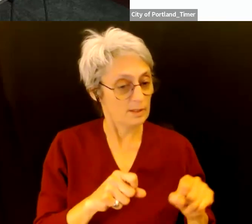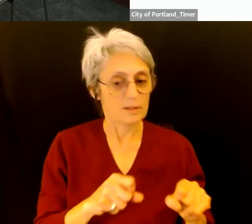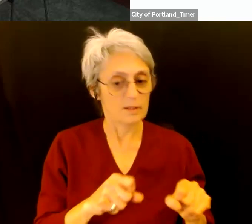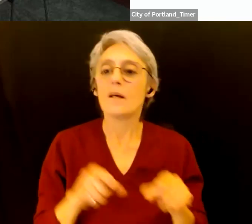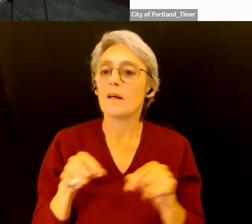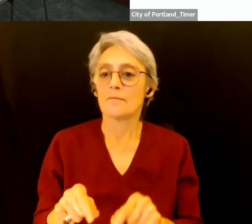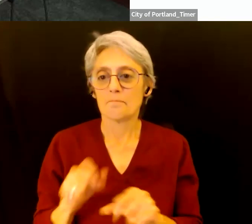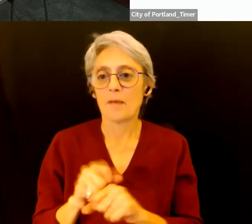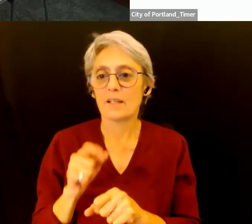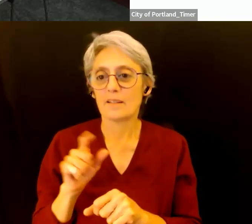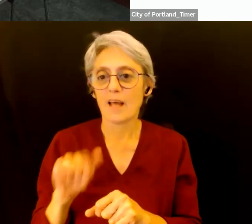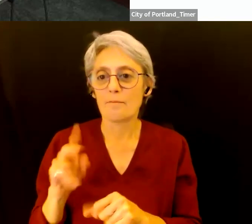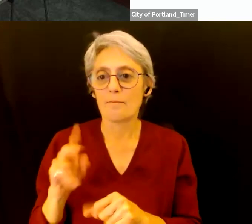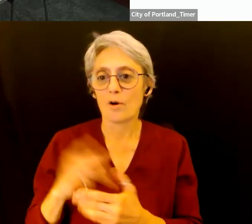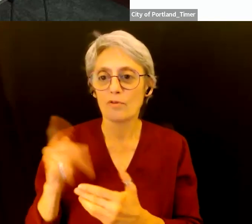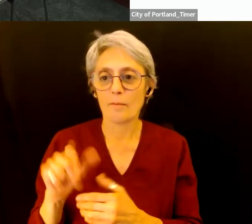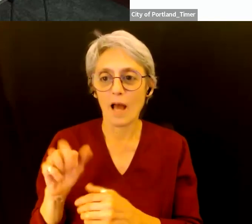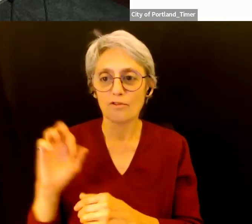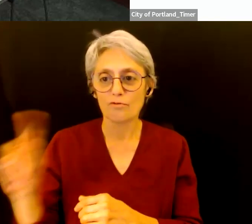So I want to tell you a little bit about the program.